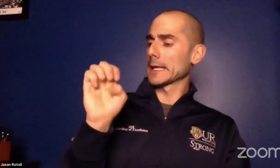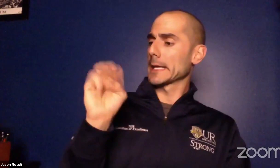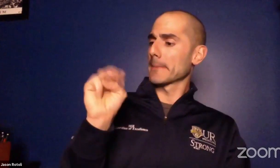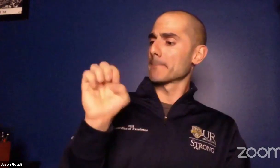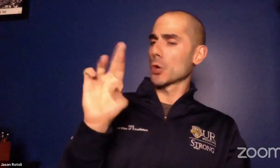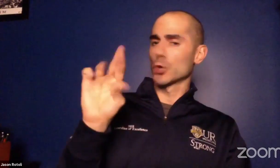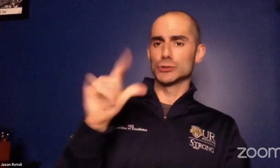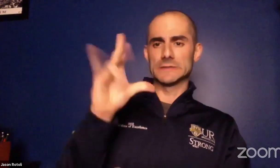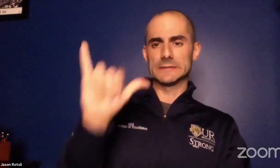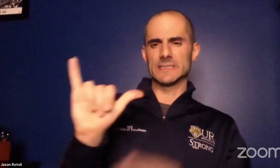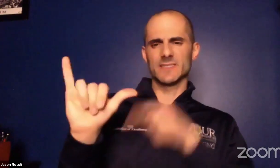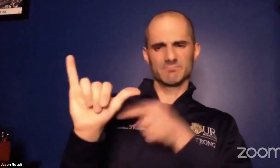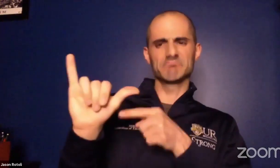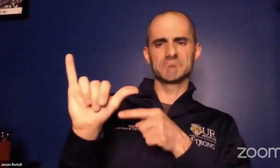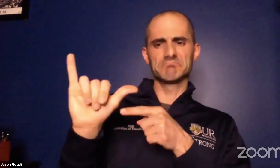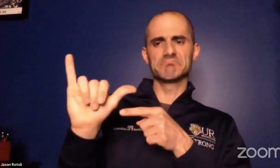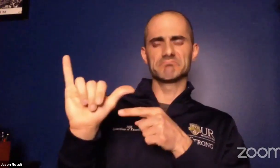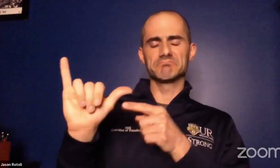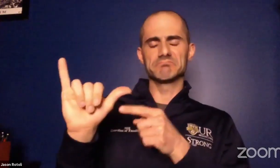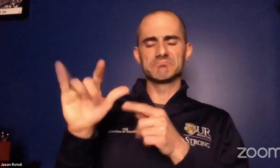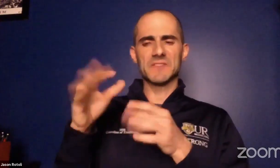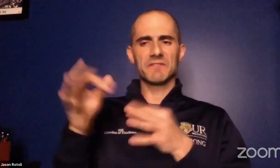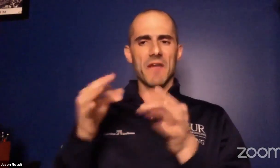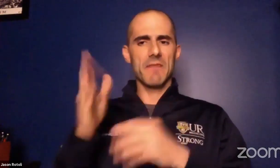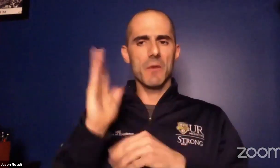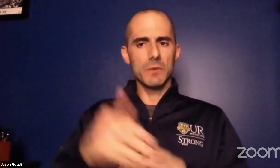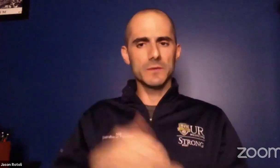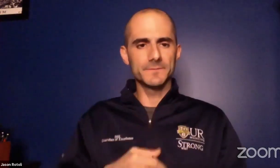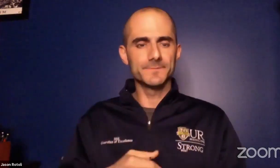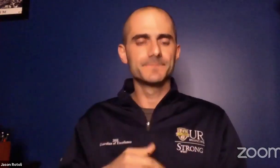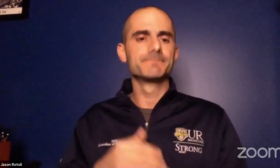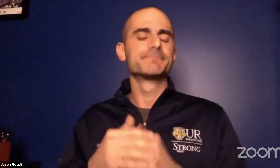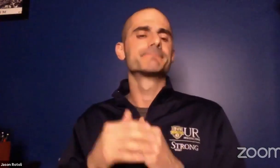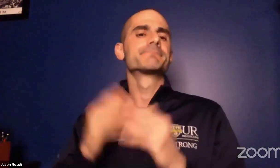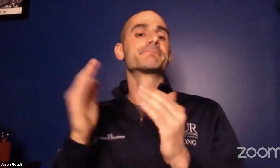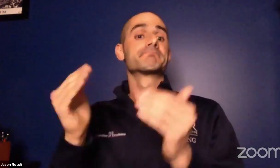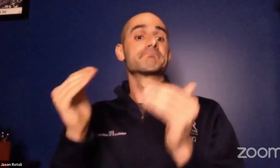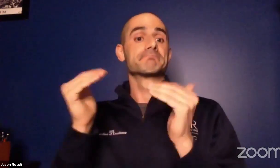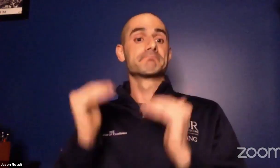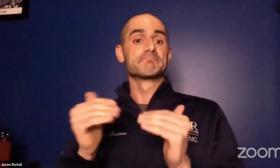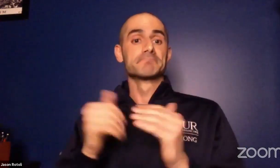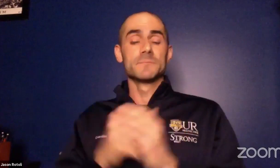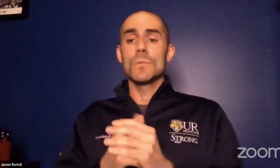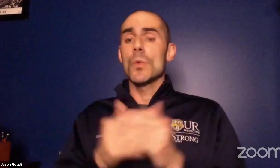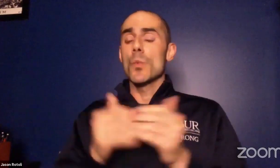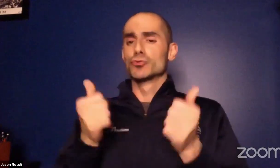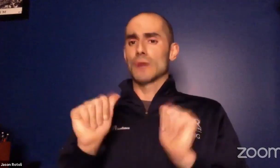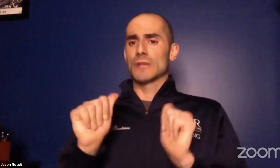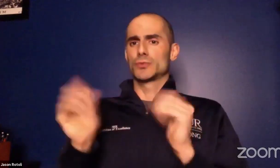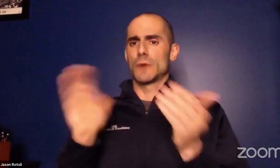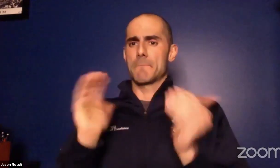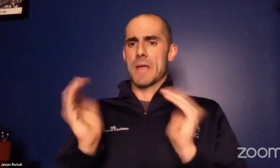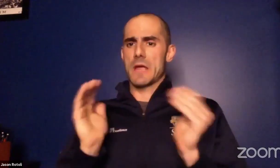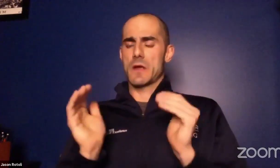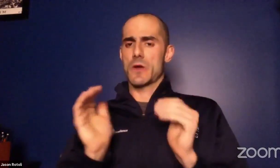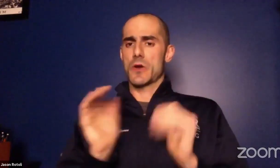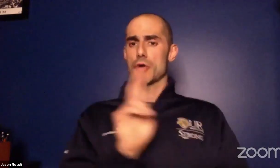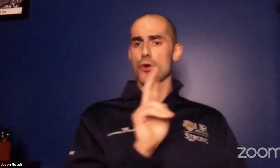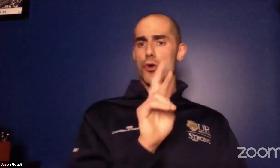University of Rochester emergency department, emergency room. Some health talks we've done